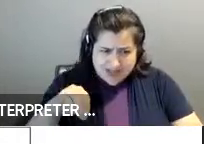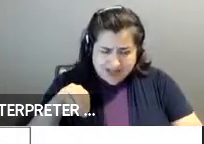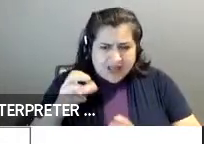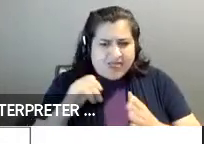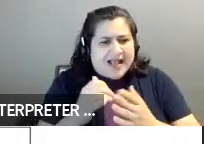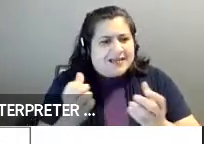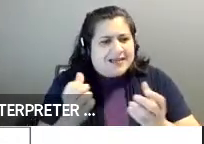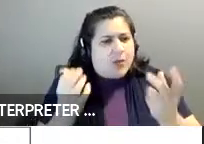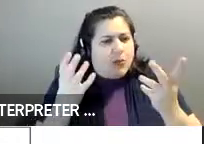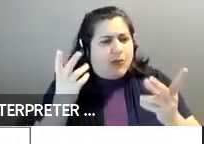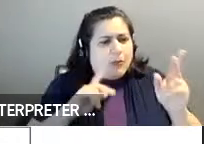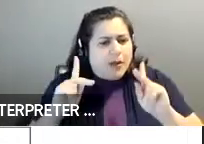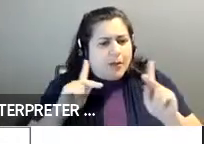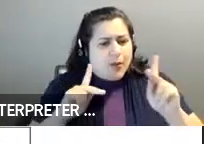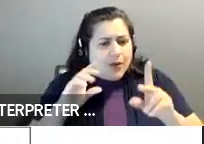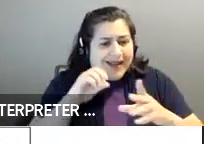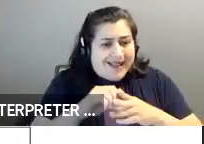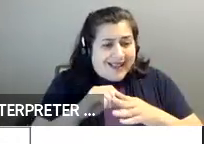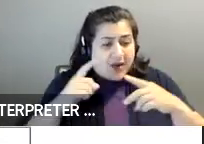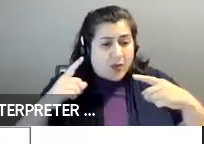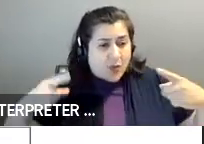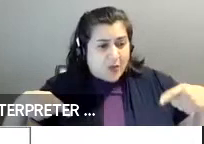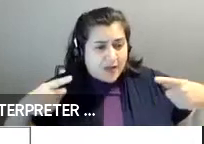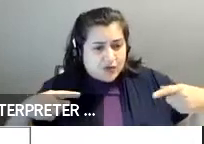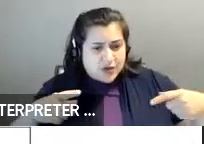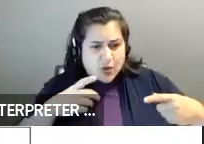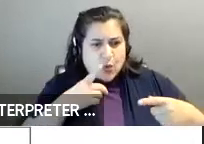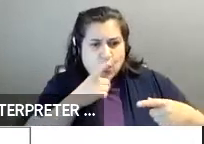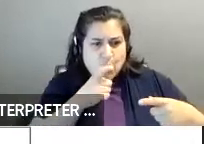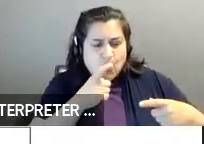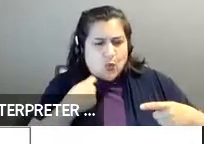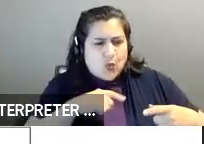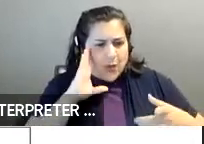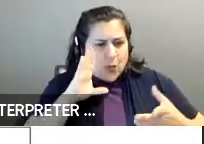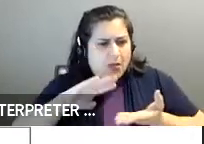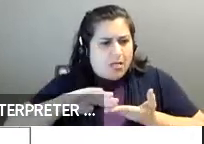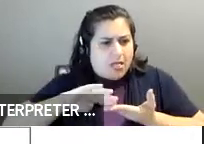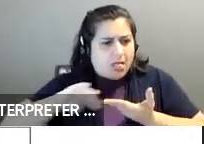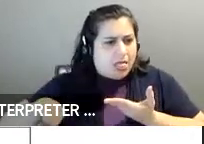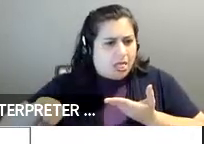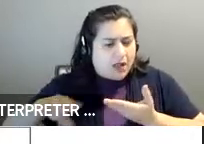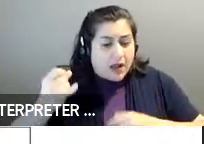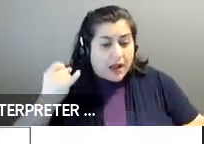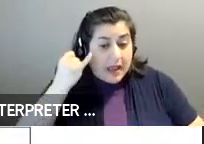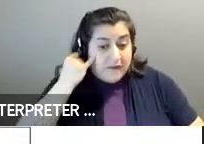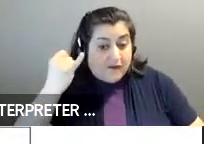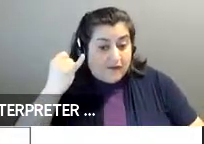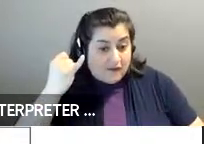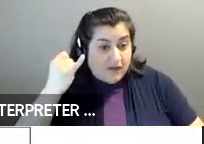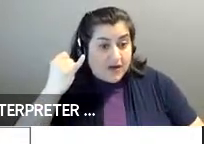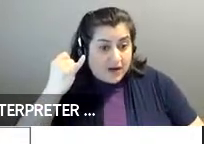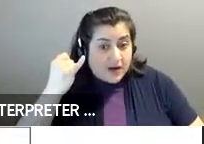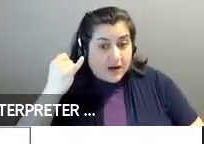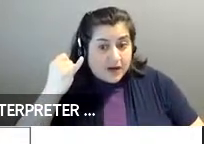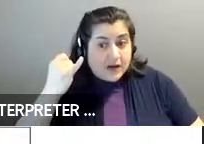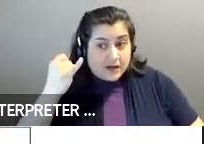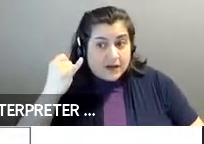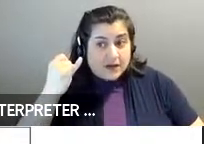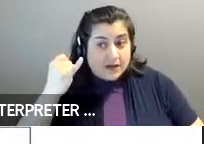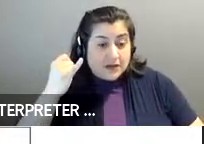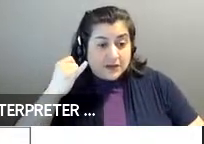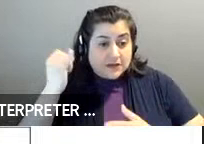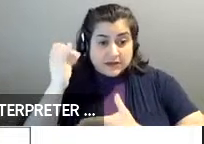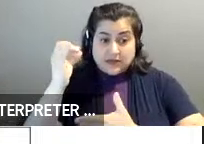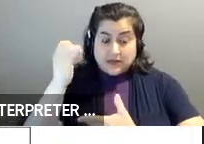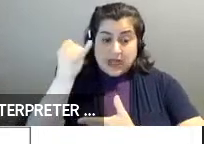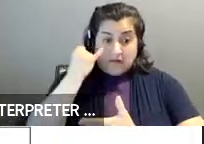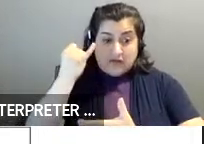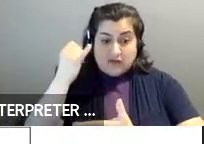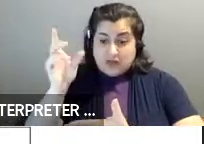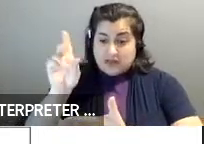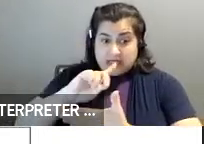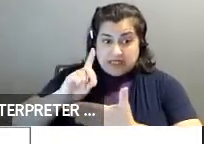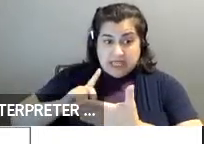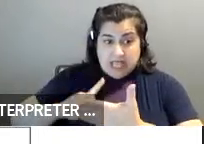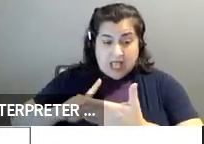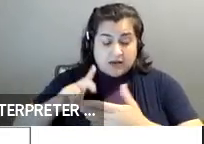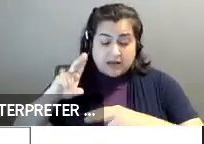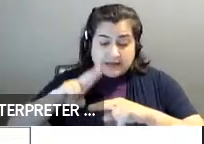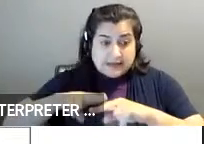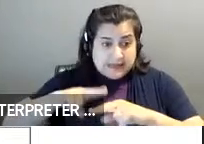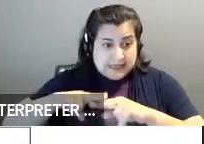that we estimate would be excluded from a design that has a lower seat height set at